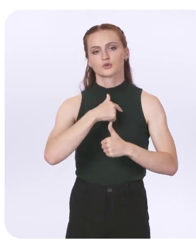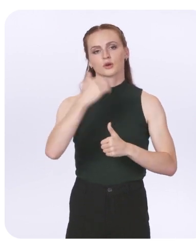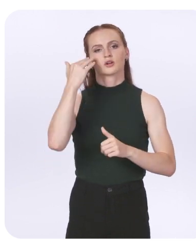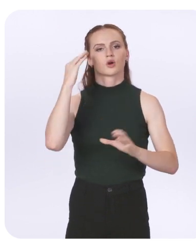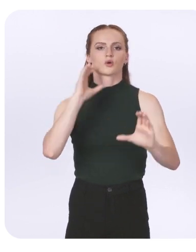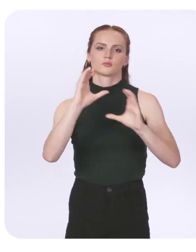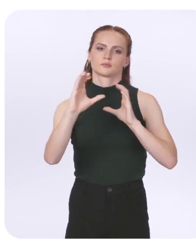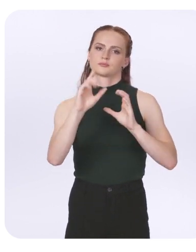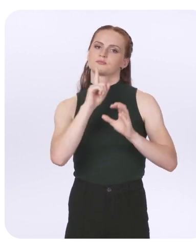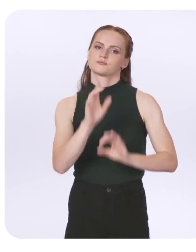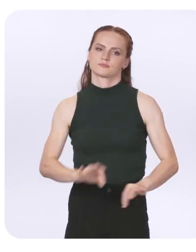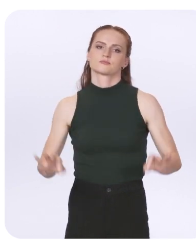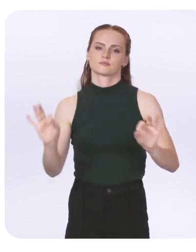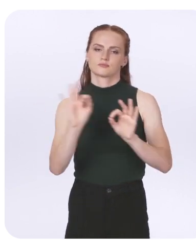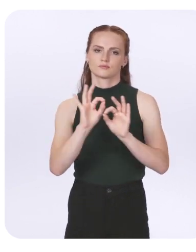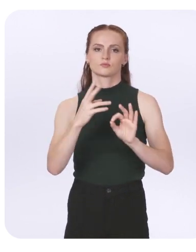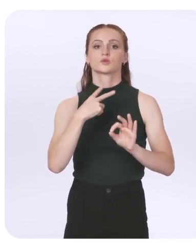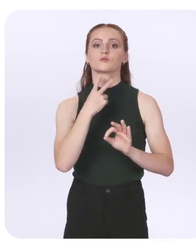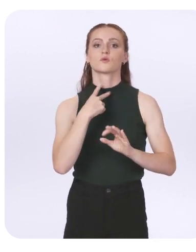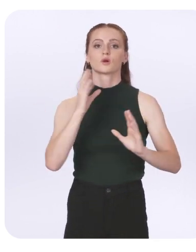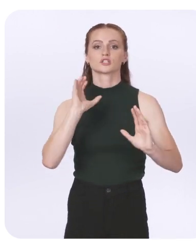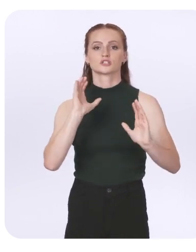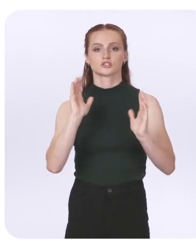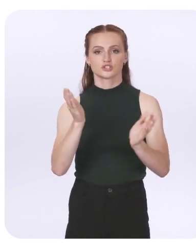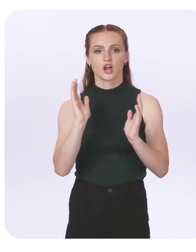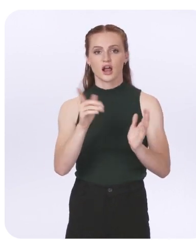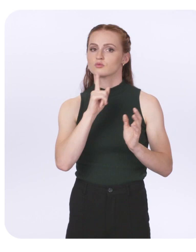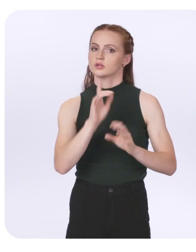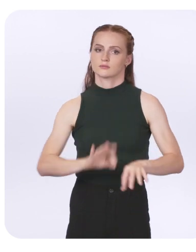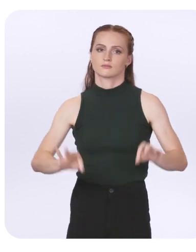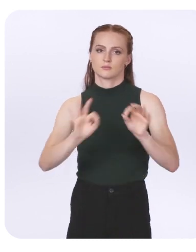So voice chats would also be a central part of the experience.